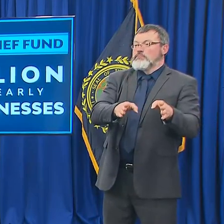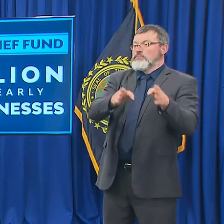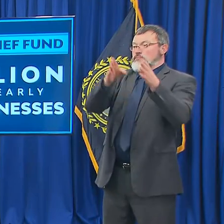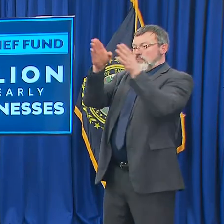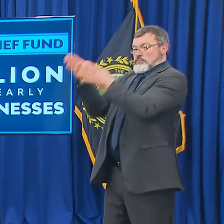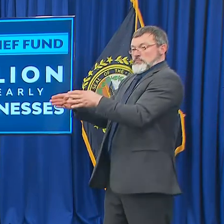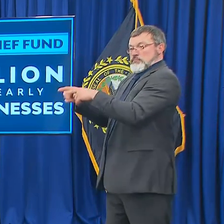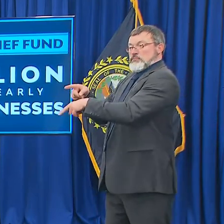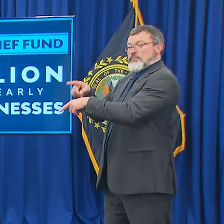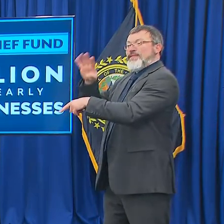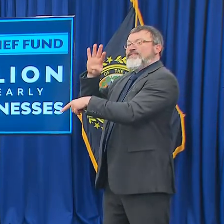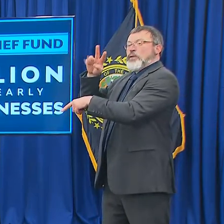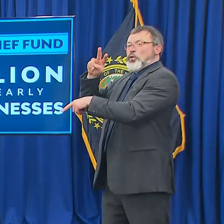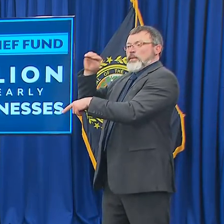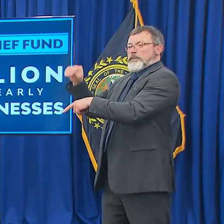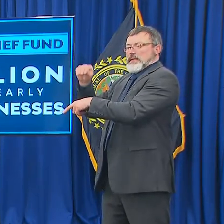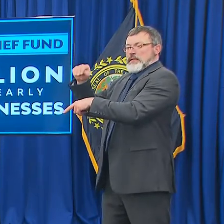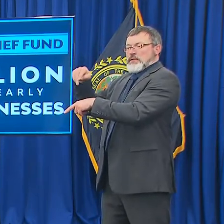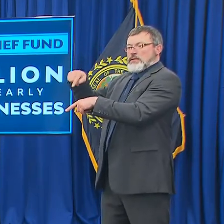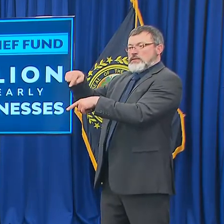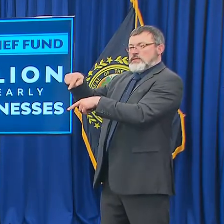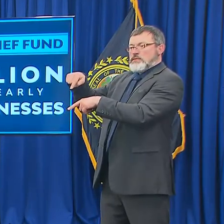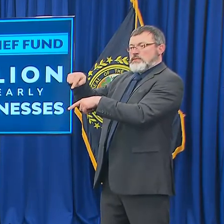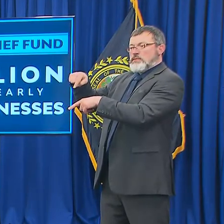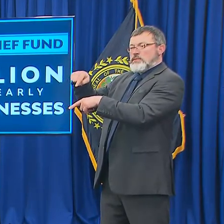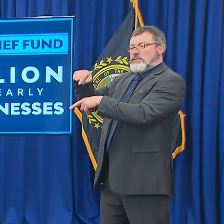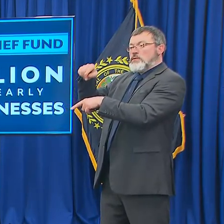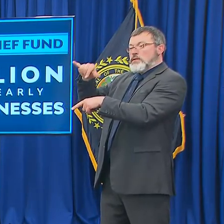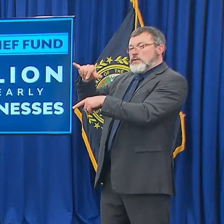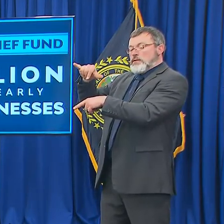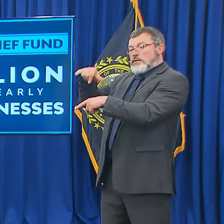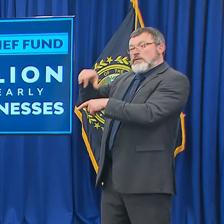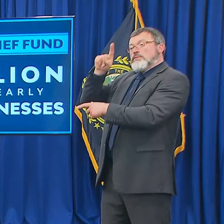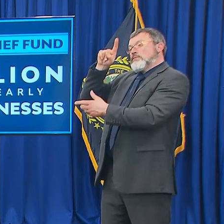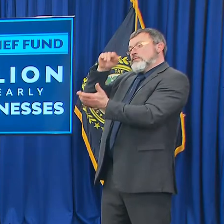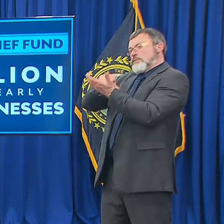keep the economy moving forward, keep these businesses viable, which is all very, very important when